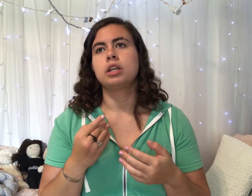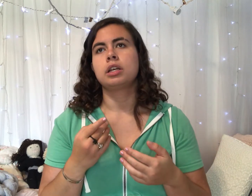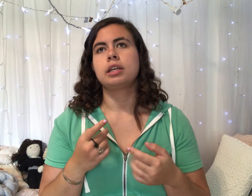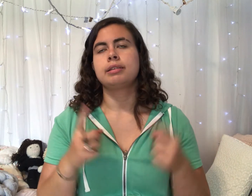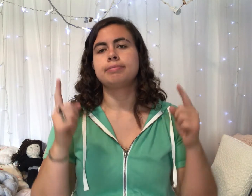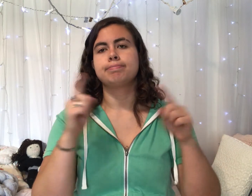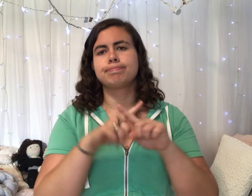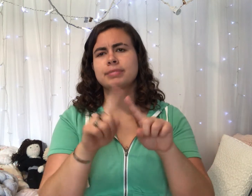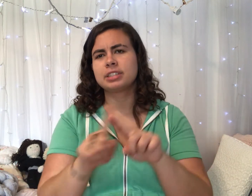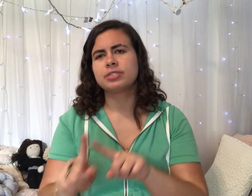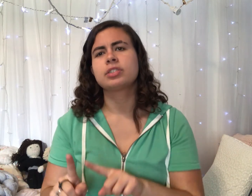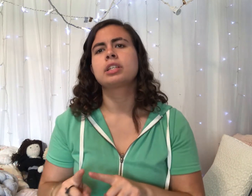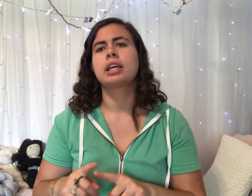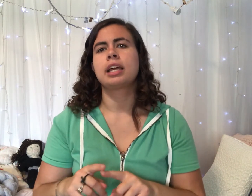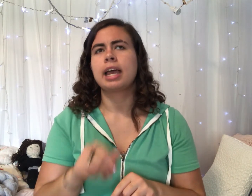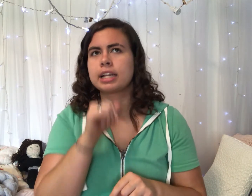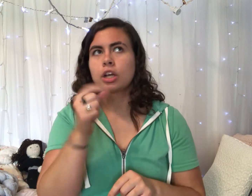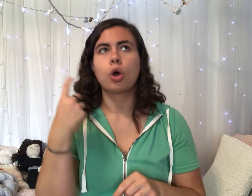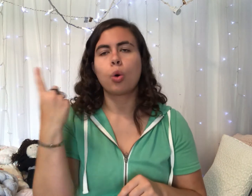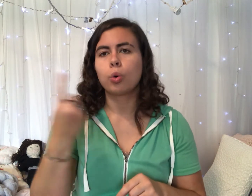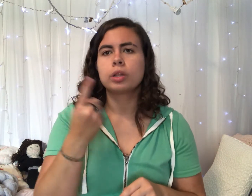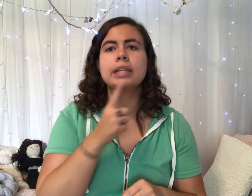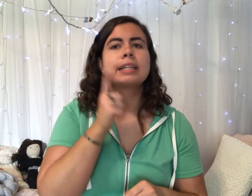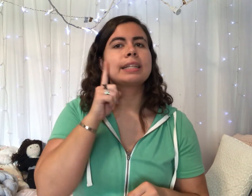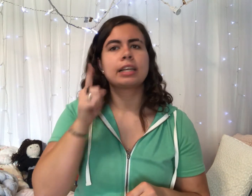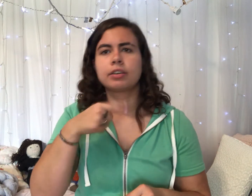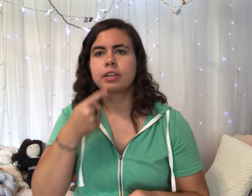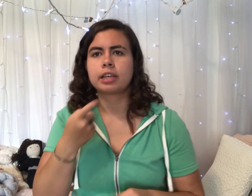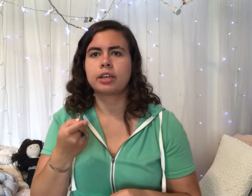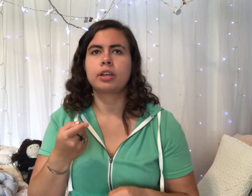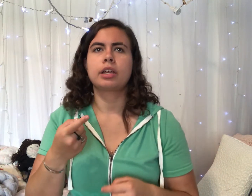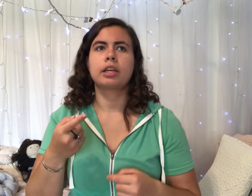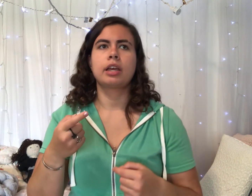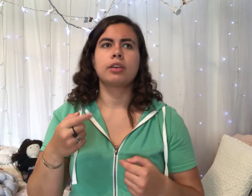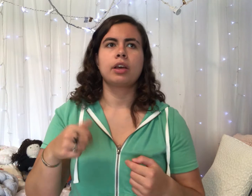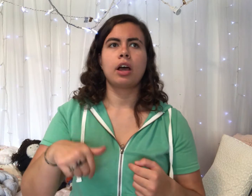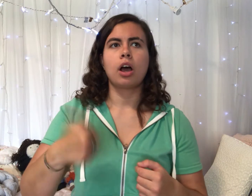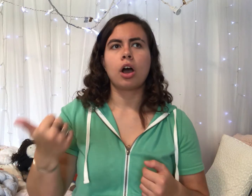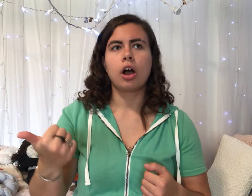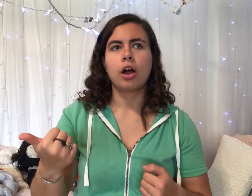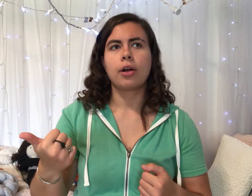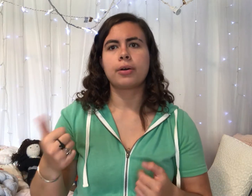and different things. It's not only about Deaf and hearing. We talk about other issues